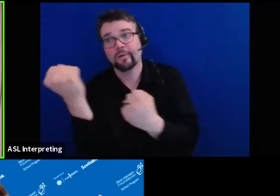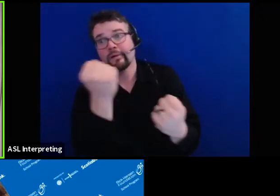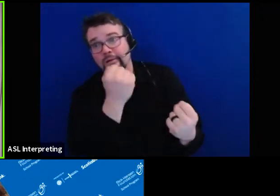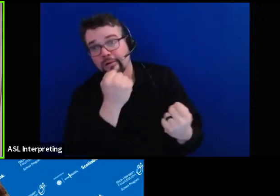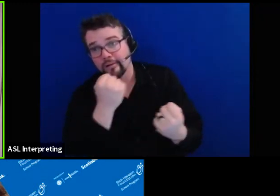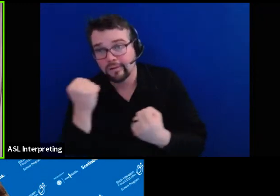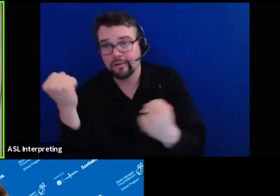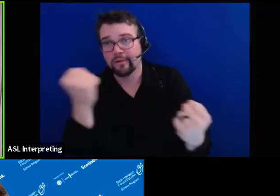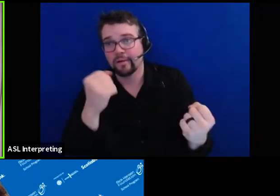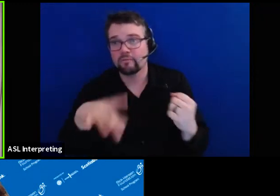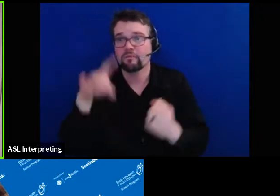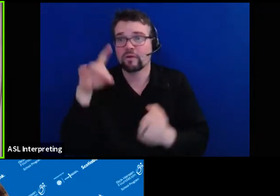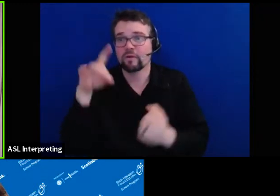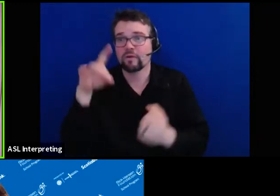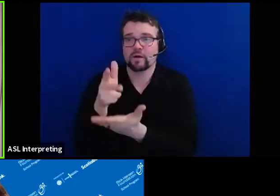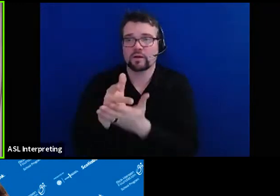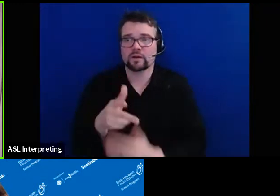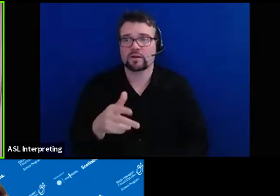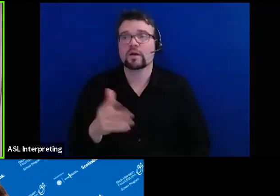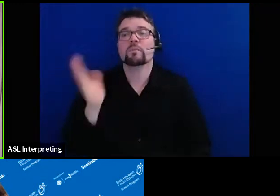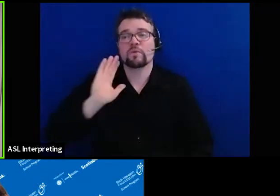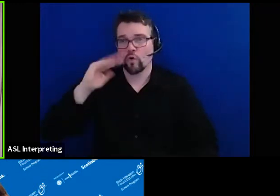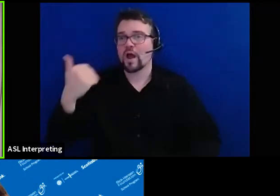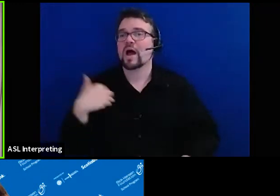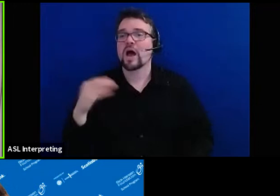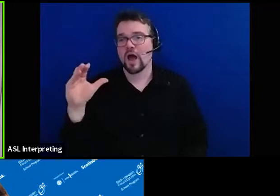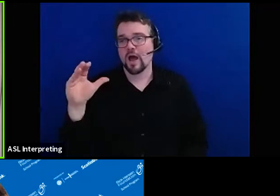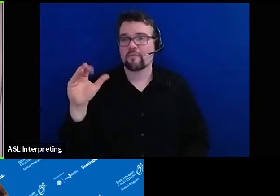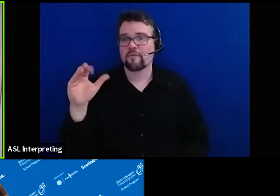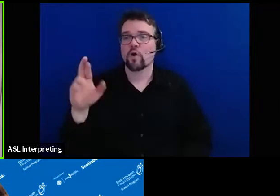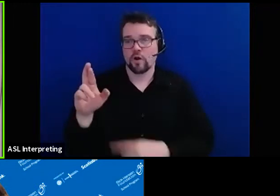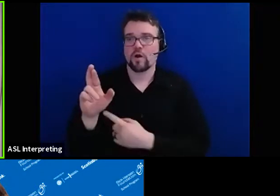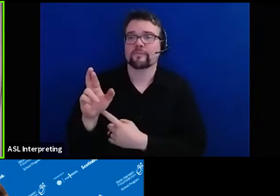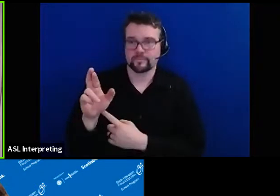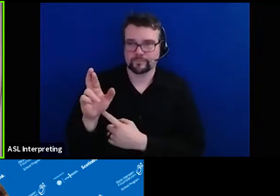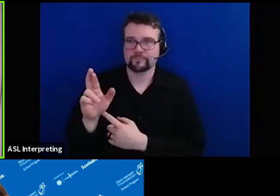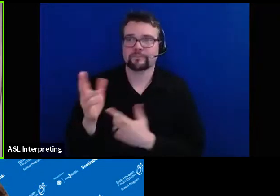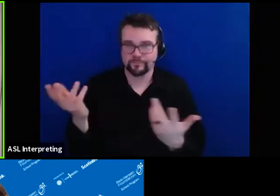I USED TO DRIVE A CAR. AND, YOU KNOW, I WOULD TAKE MY